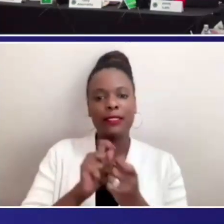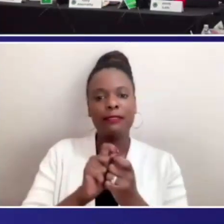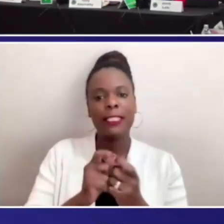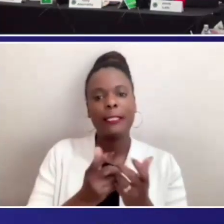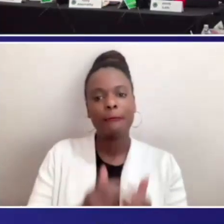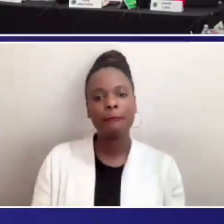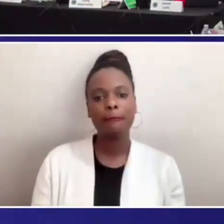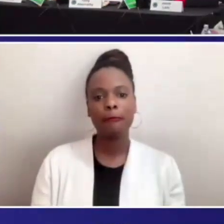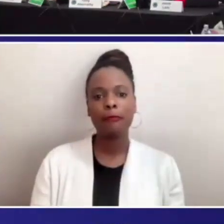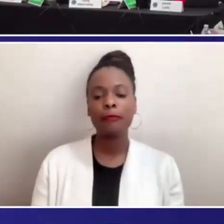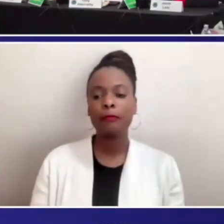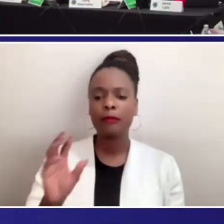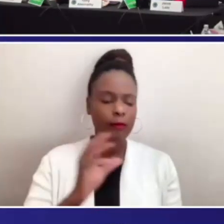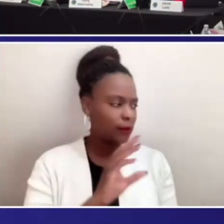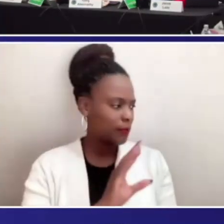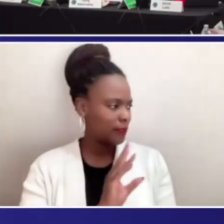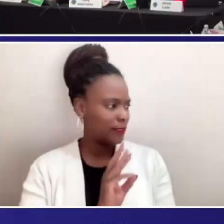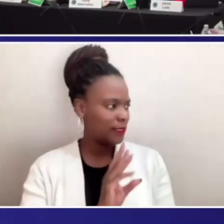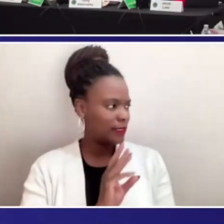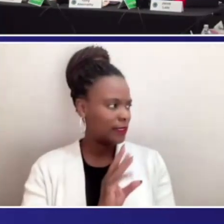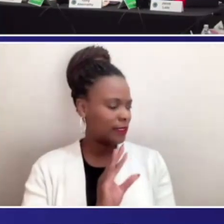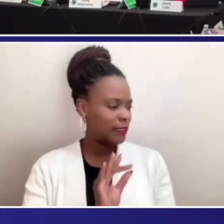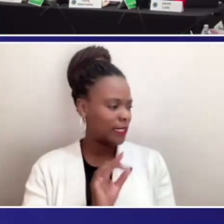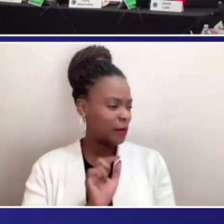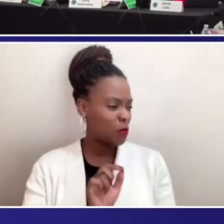But 668.2 still exists,